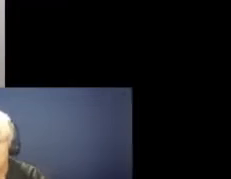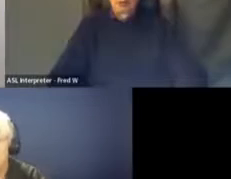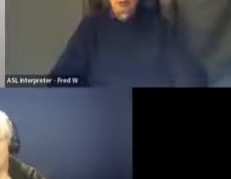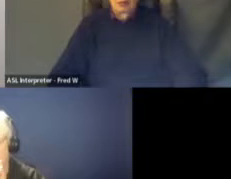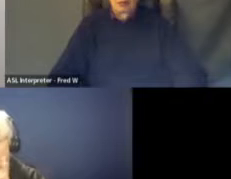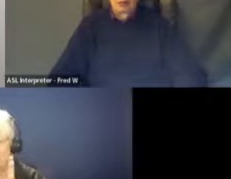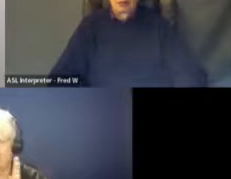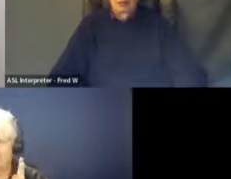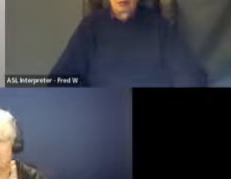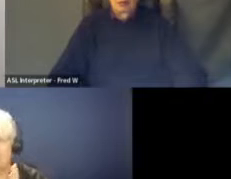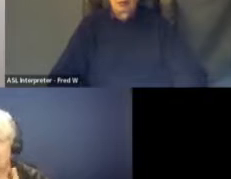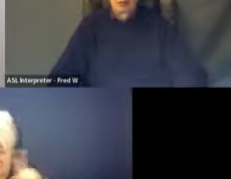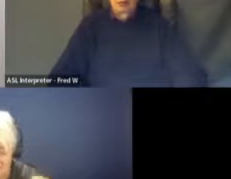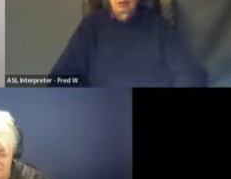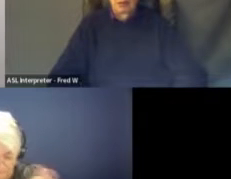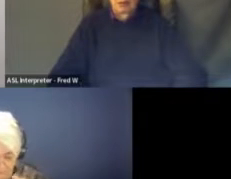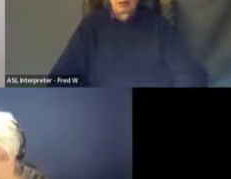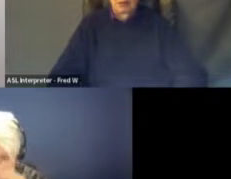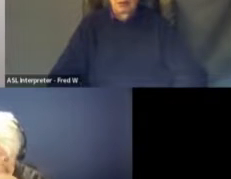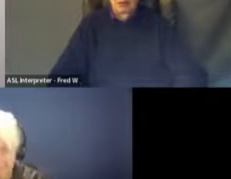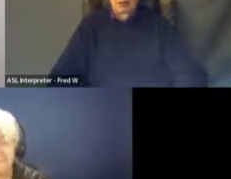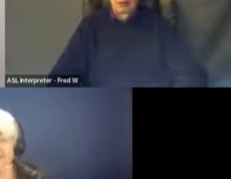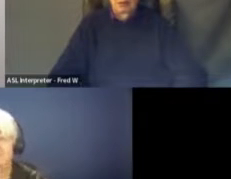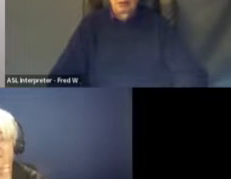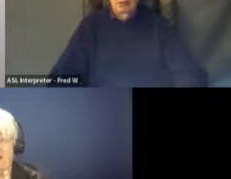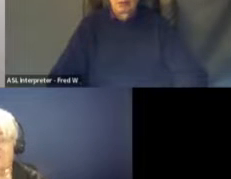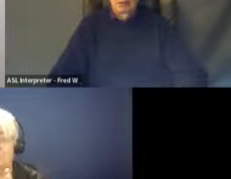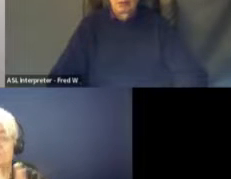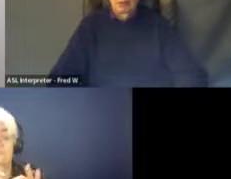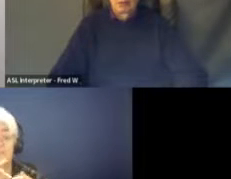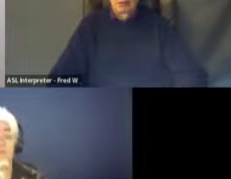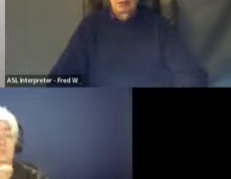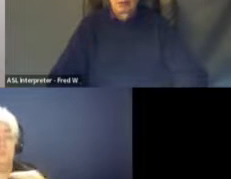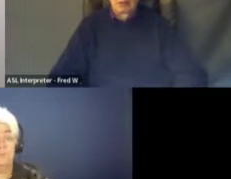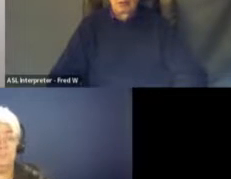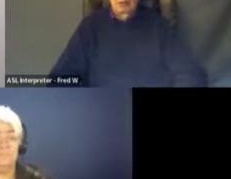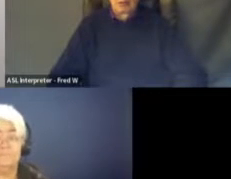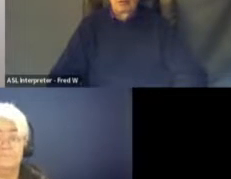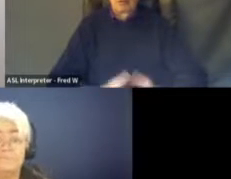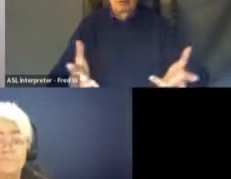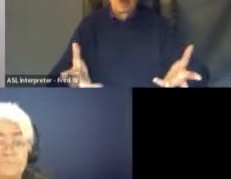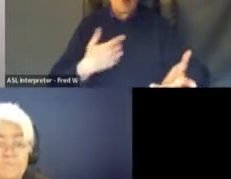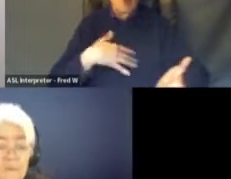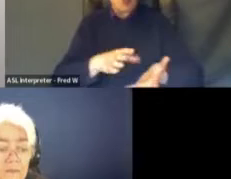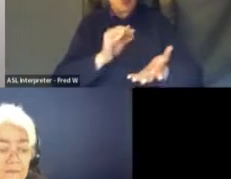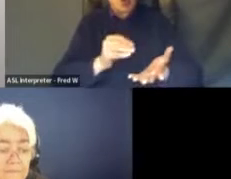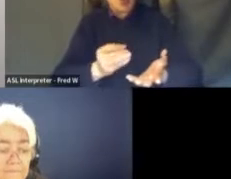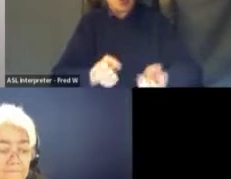makes applications difficult. So we do a lot in this program. And we have learned a lot since the beginning of the program in